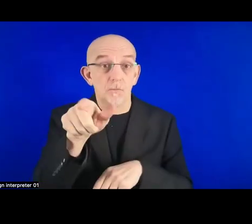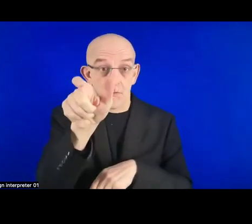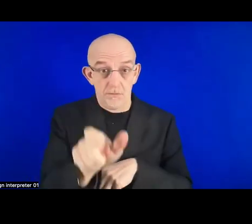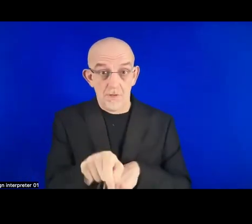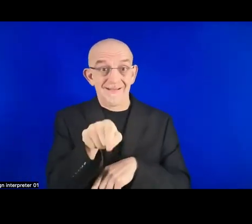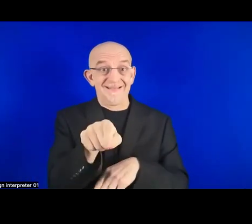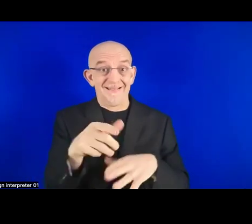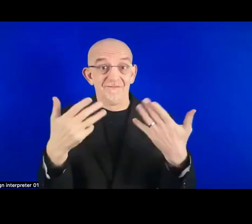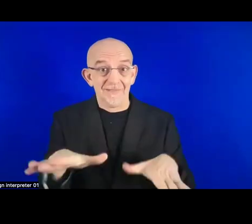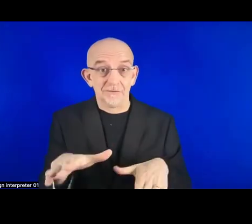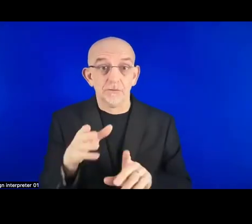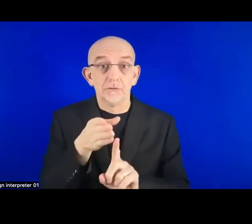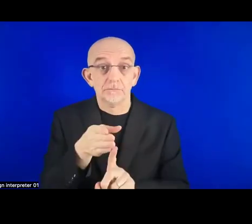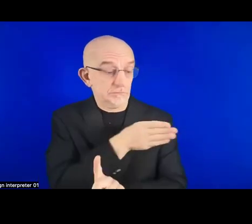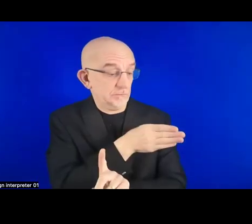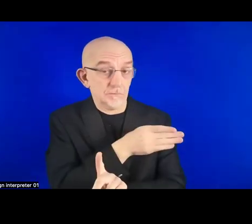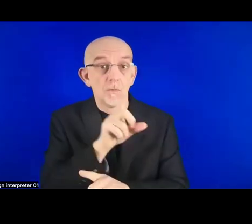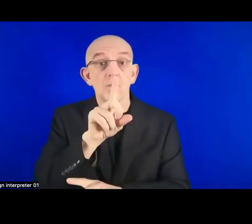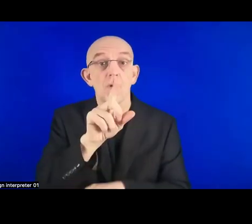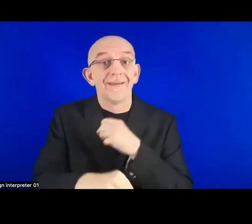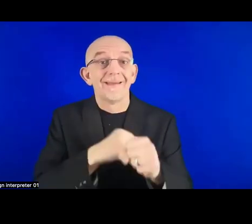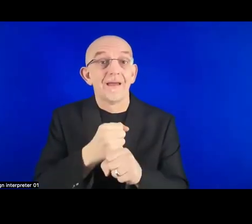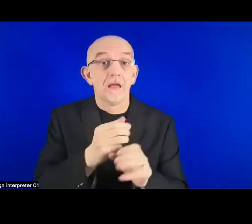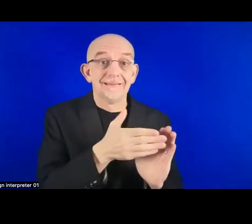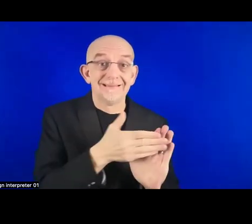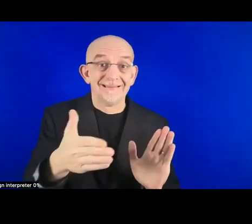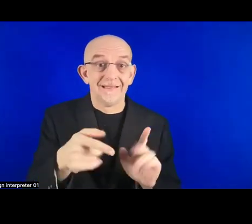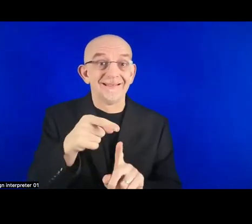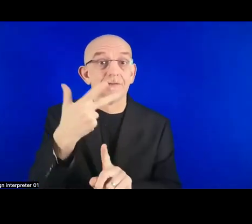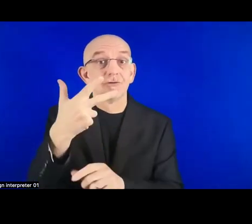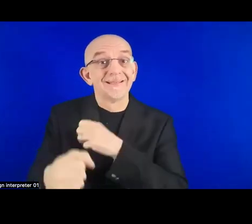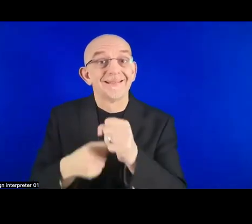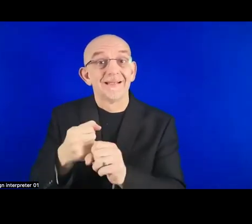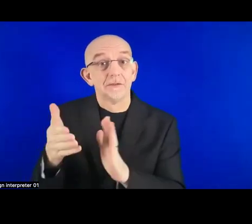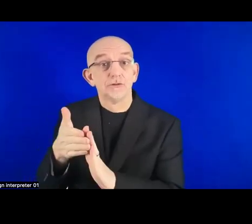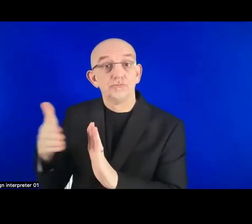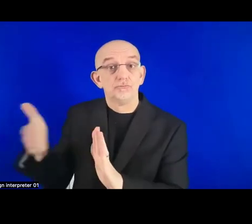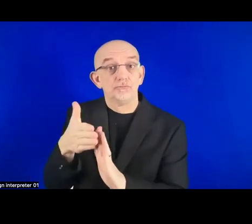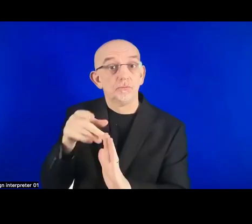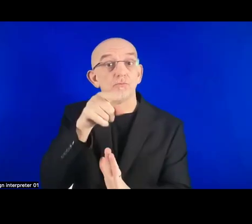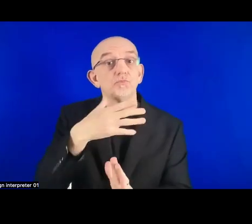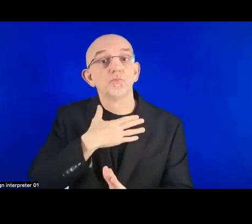be employed in. So for example, an Irish researcher could apply to one of the